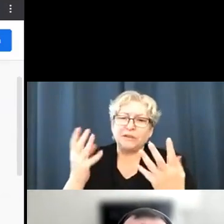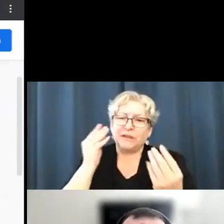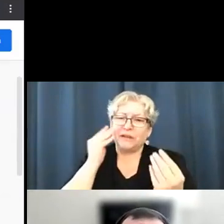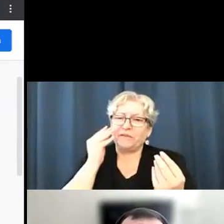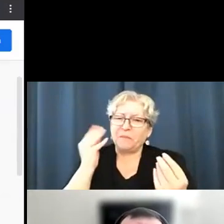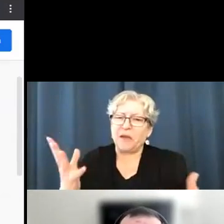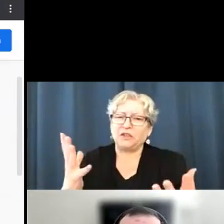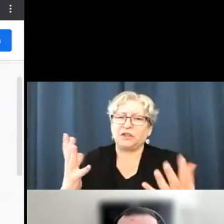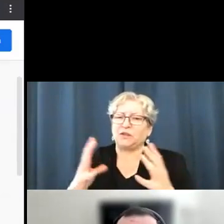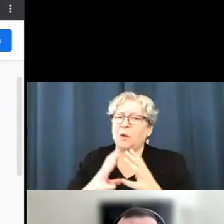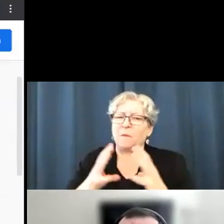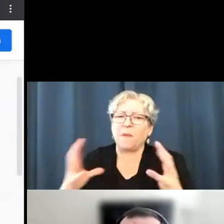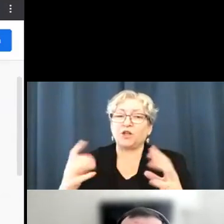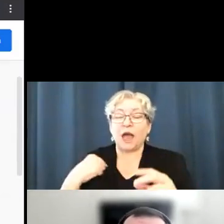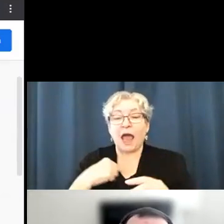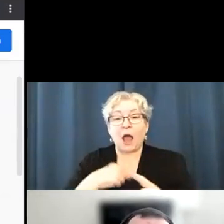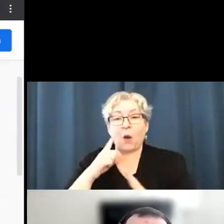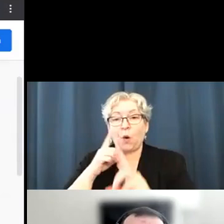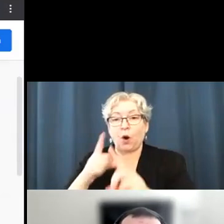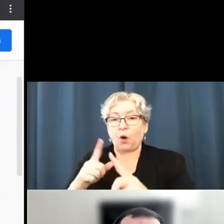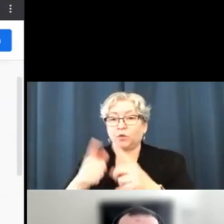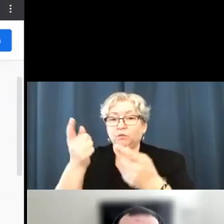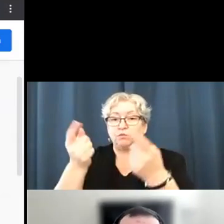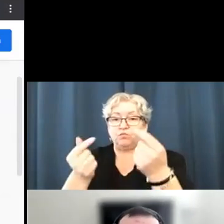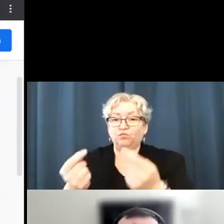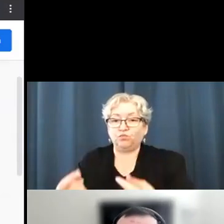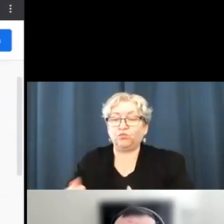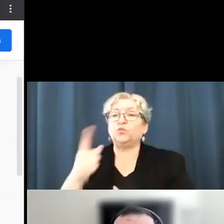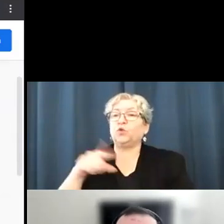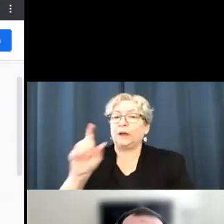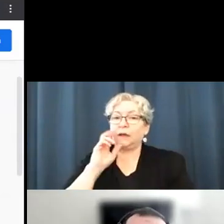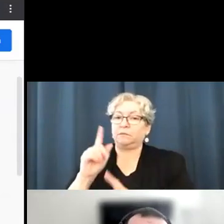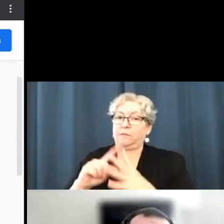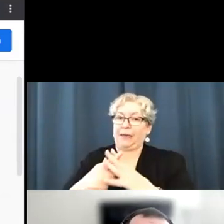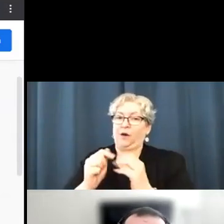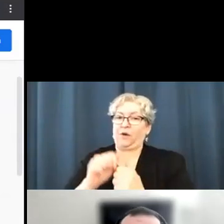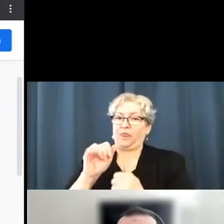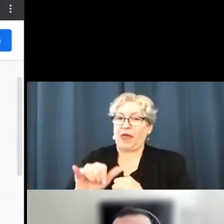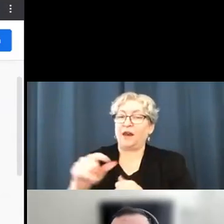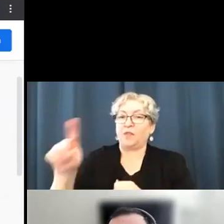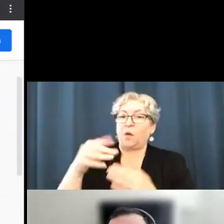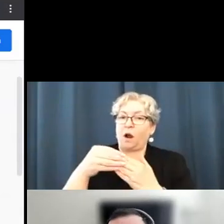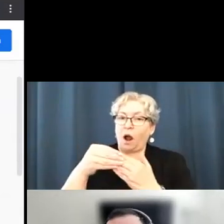And our goal today is try to distill it down into something that you can start with. And these guides can help you take the next step